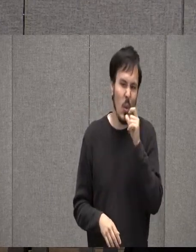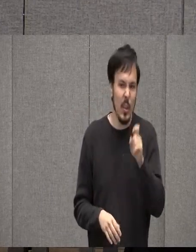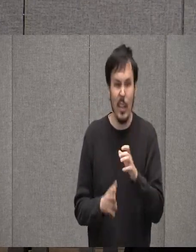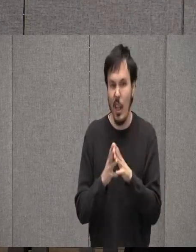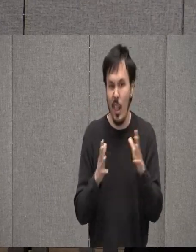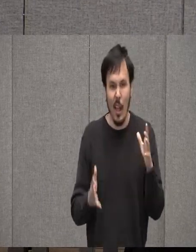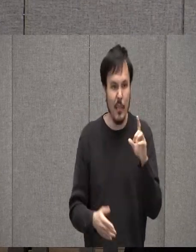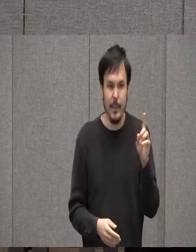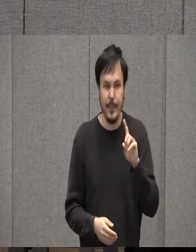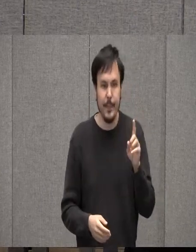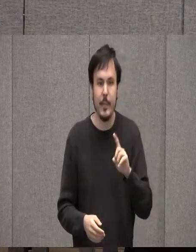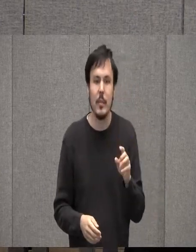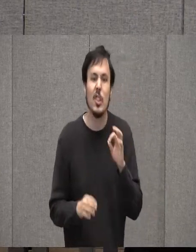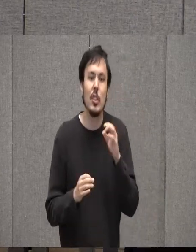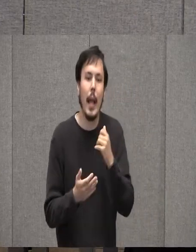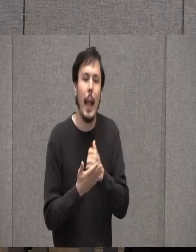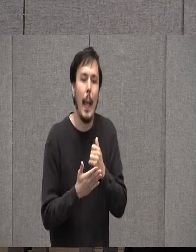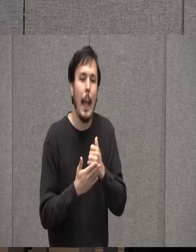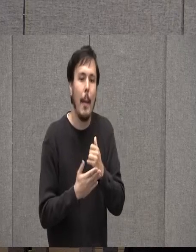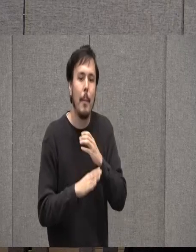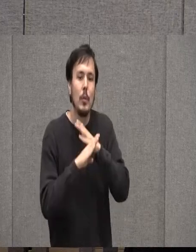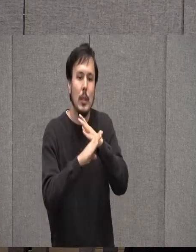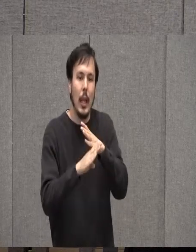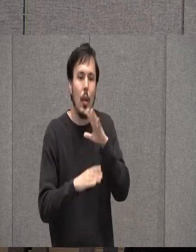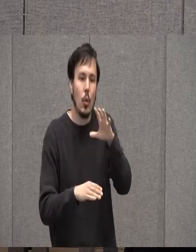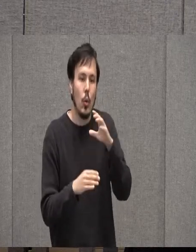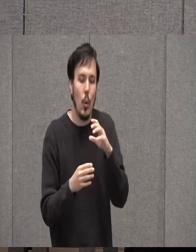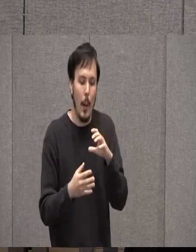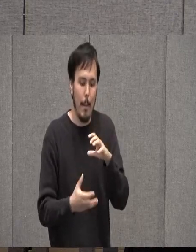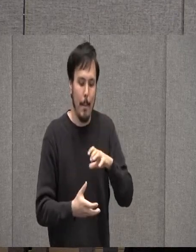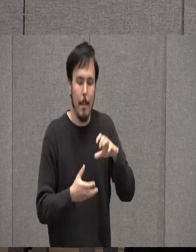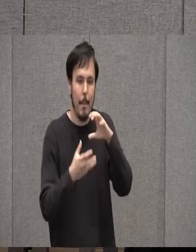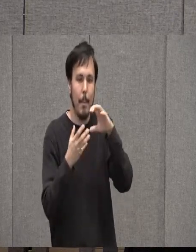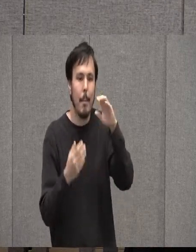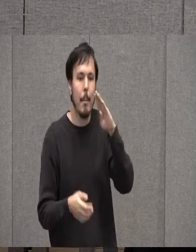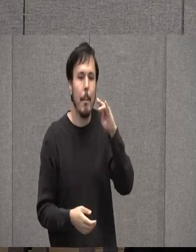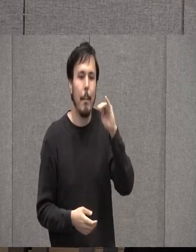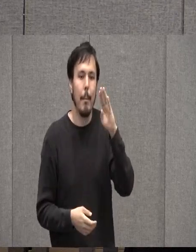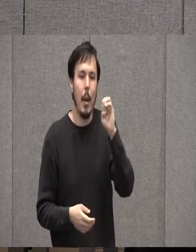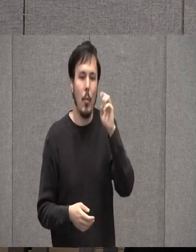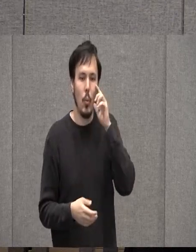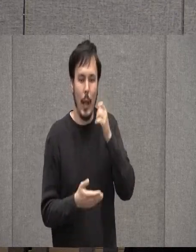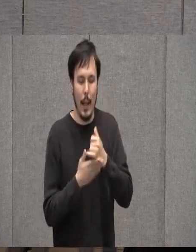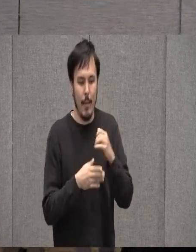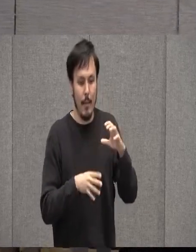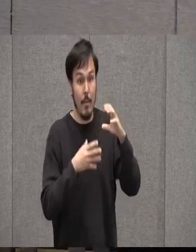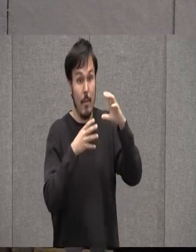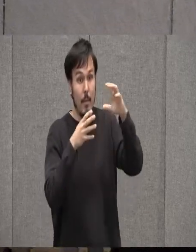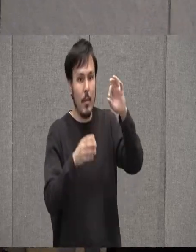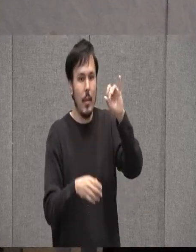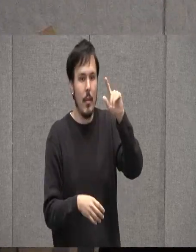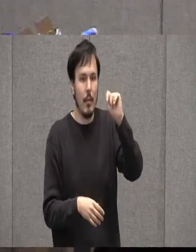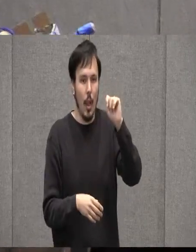It's just to help preserve your bubbles to keep them afloat a little bit longer so they make it to your painting.